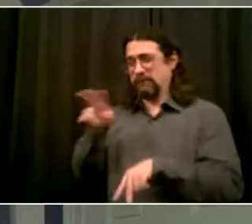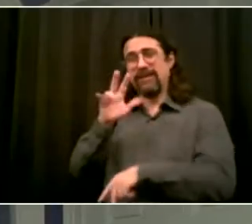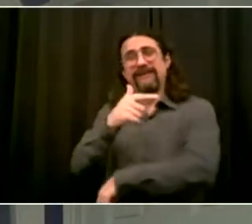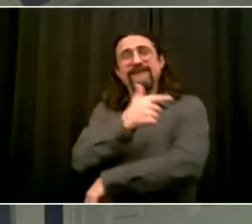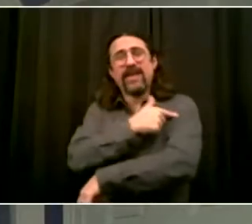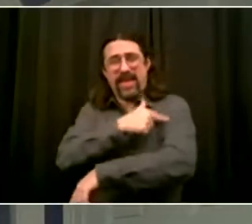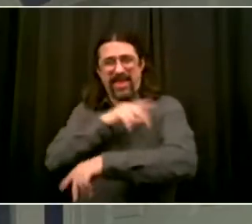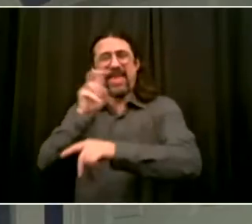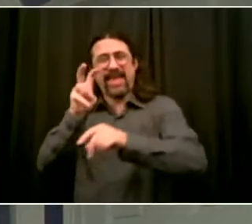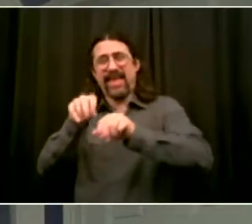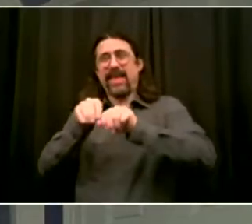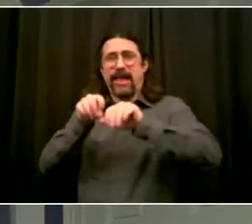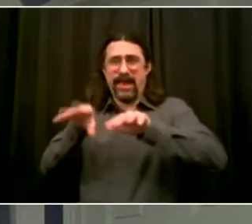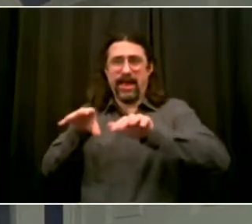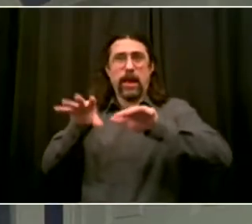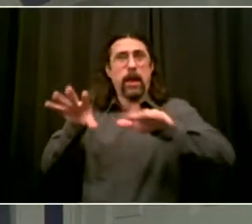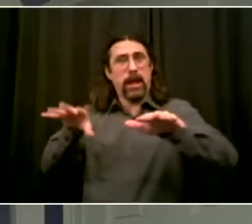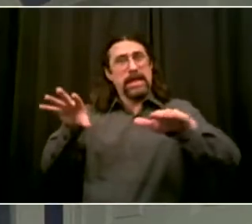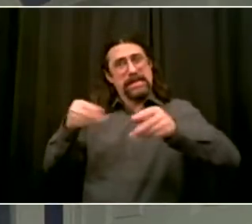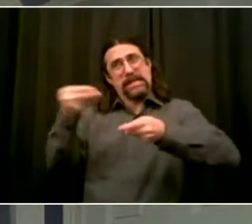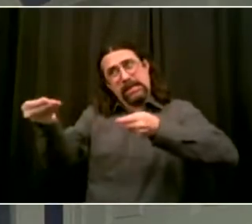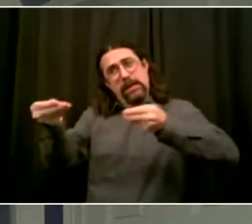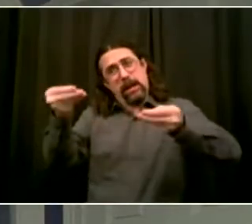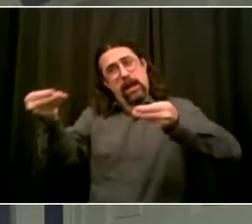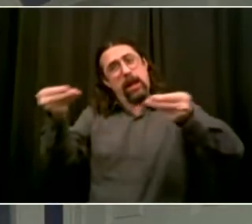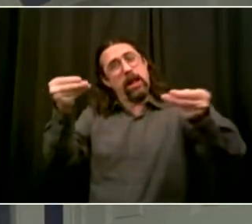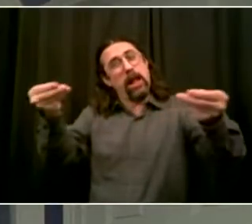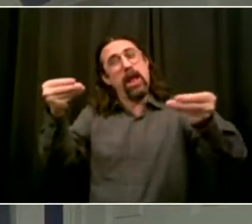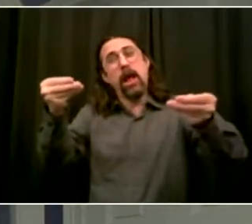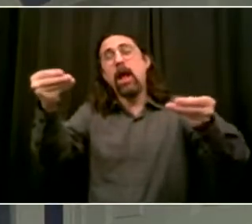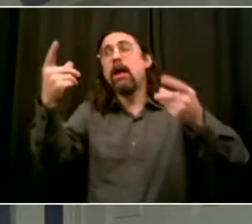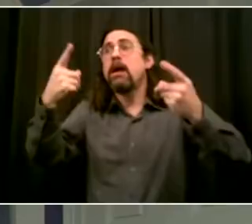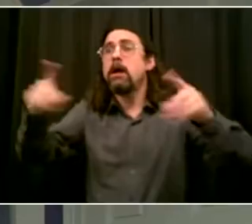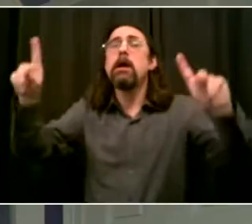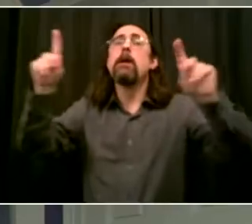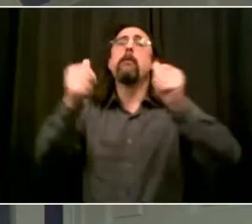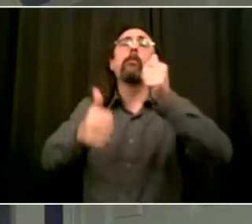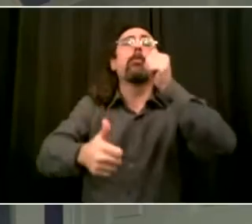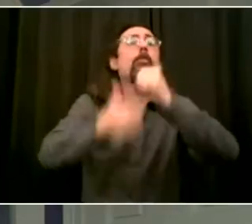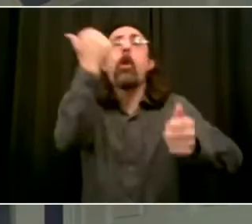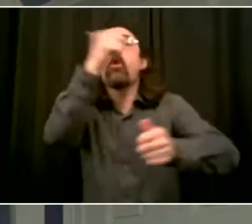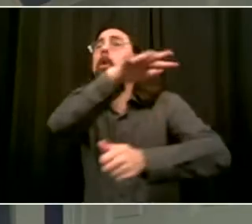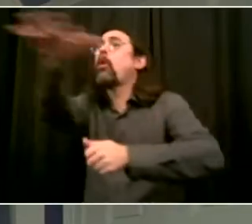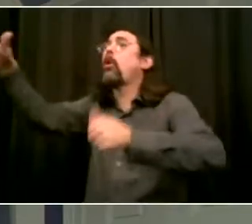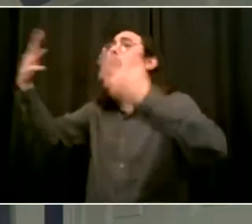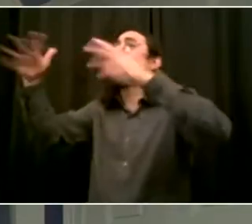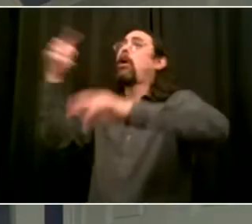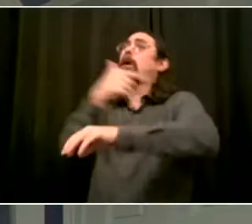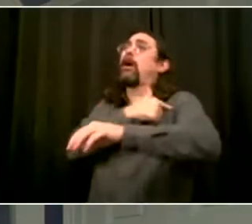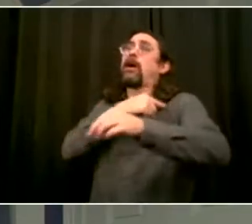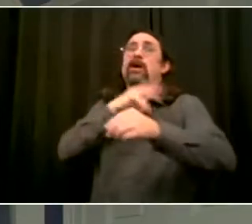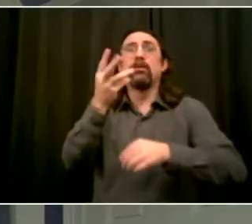THIS DISCIPLINE RELATED TO THIS CONSCIOUSNESS ABOUT HOW WE CONDUCT OURSELVES AND HOW ARE